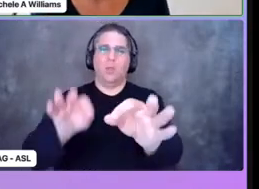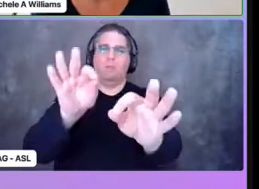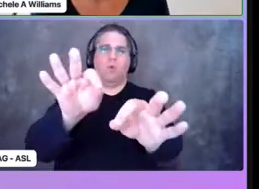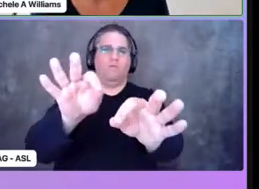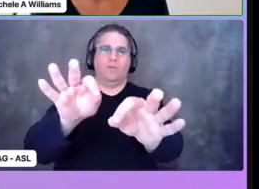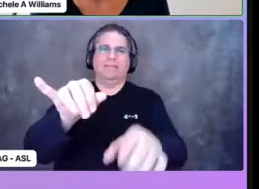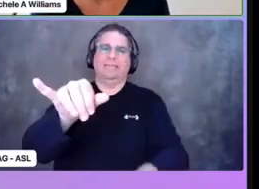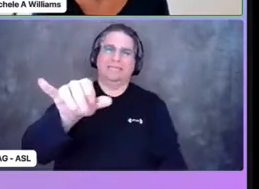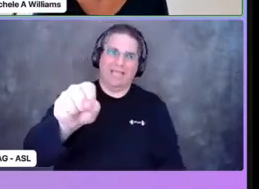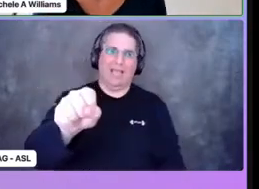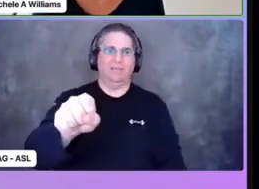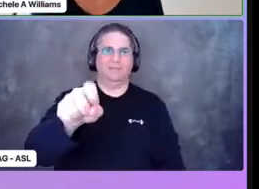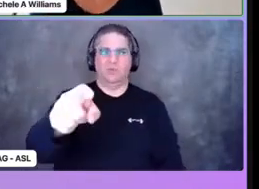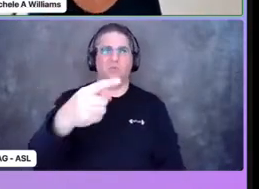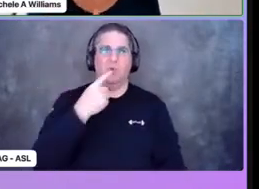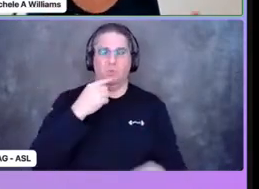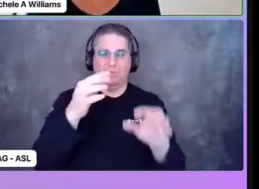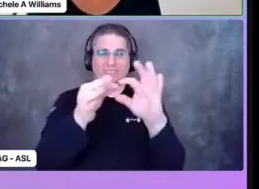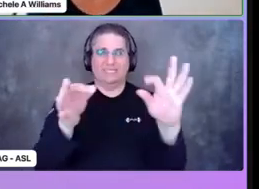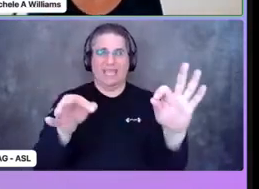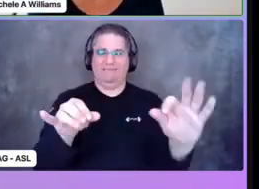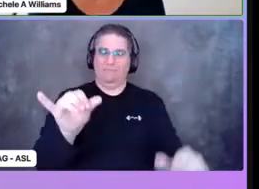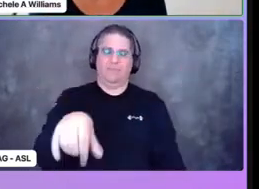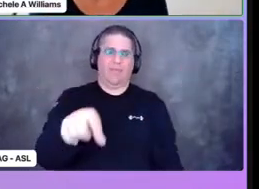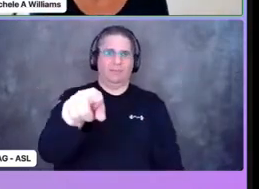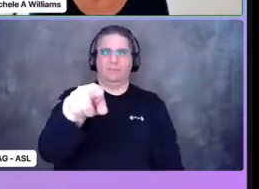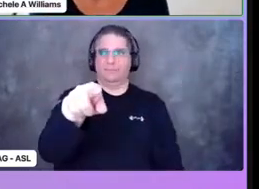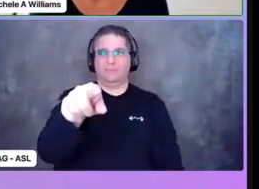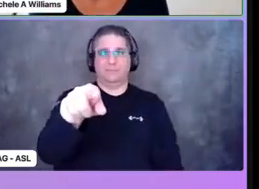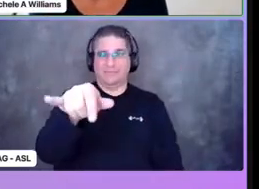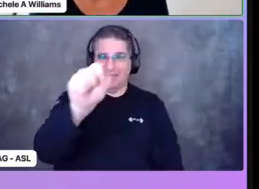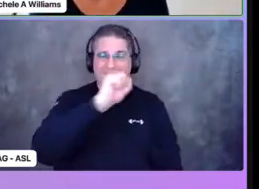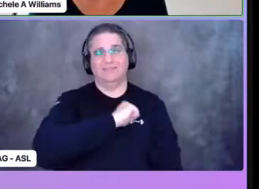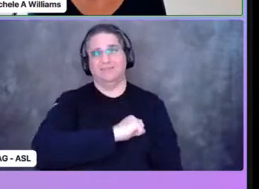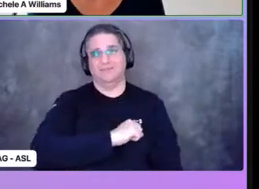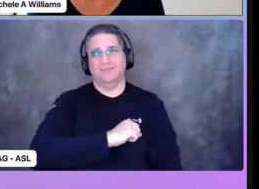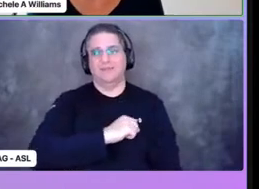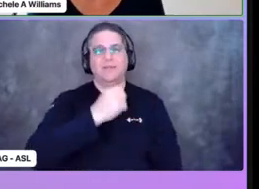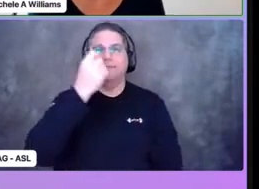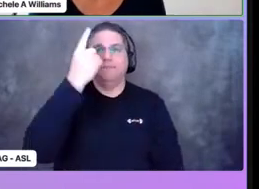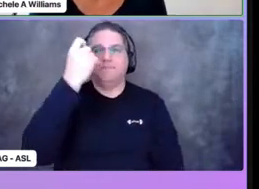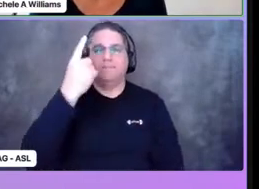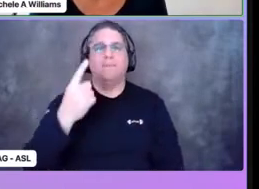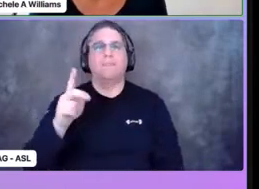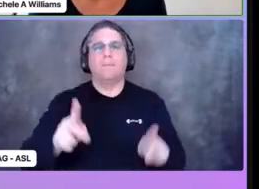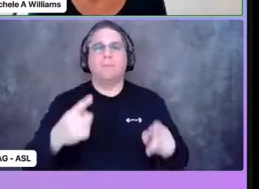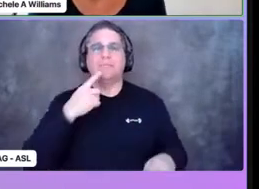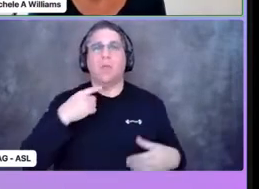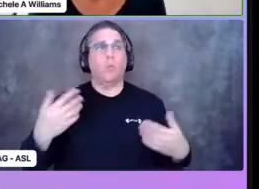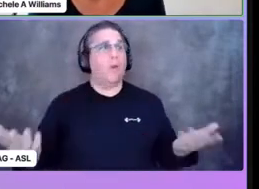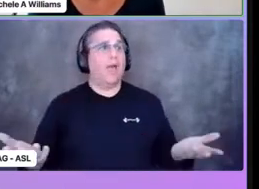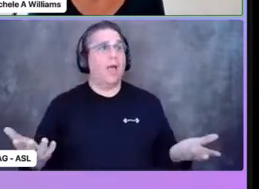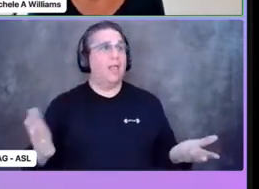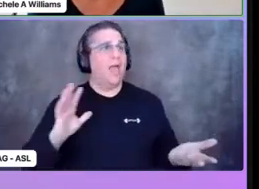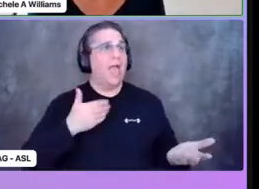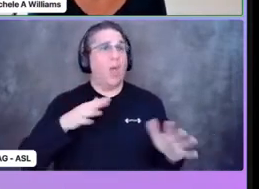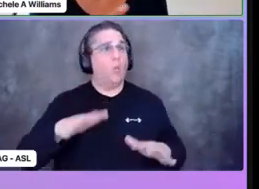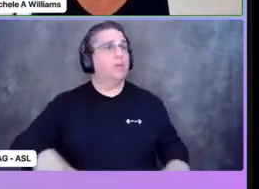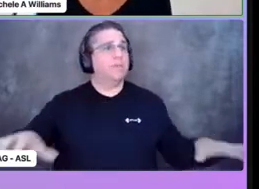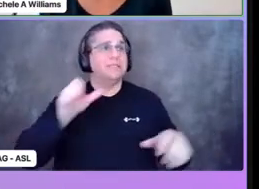discriminated against in that sense. [Michele A Williams] Take the question mark off, put a